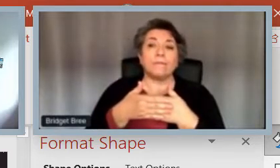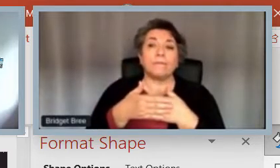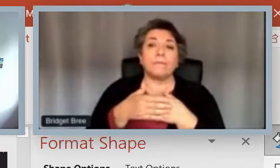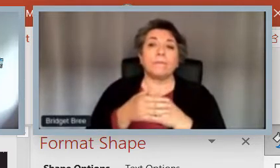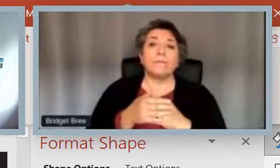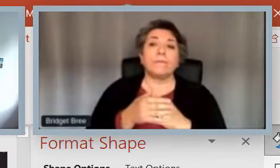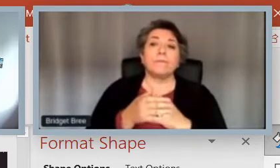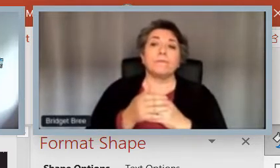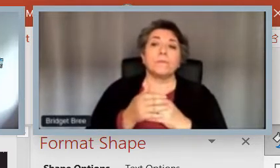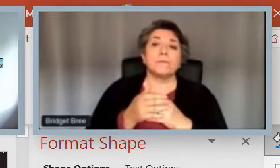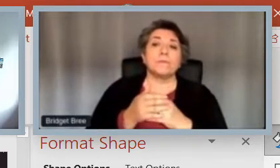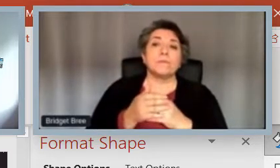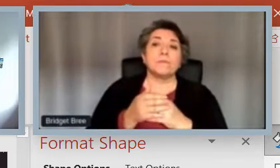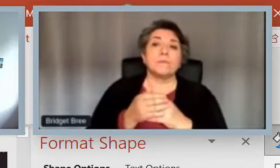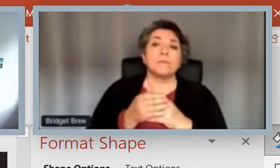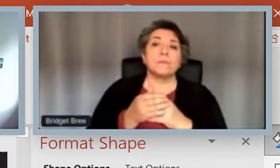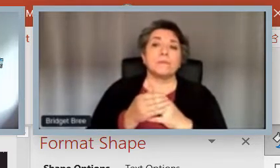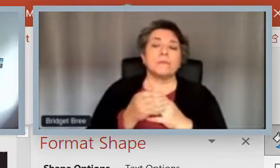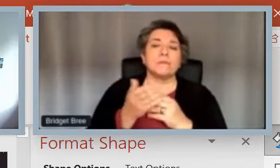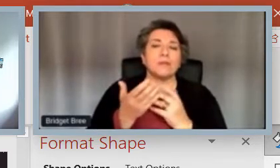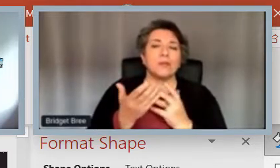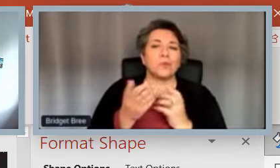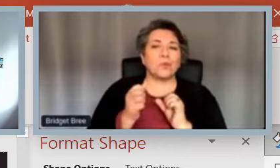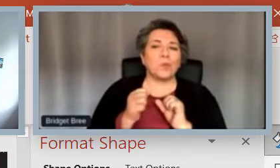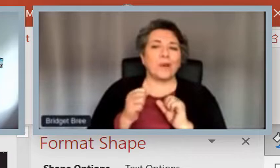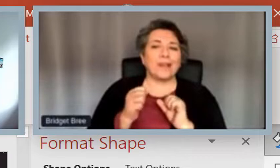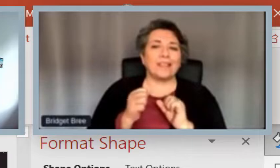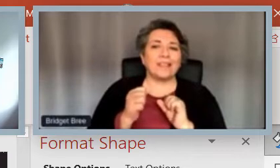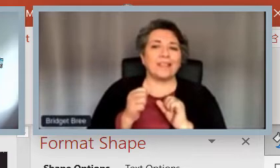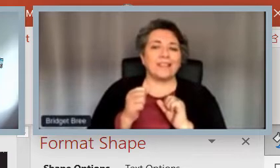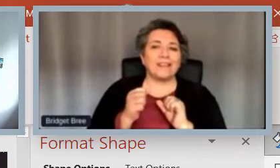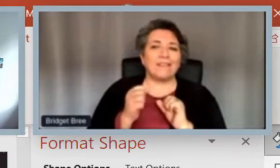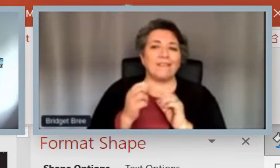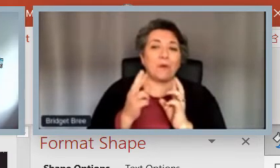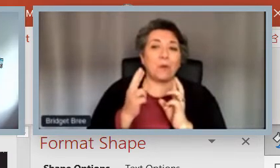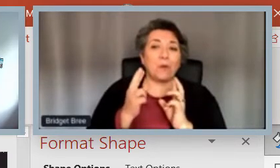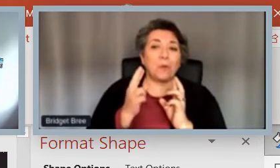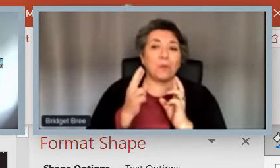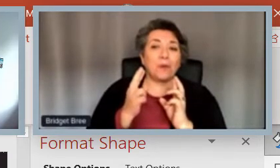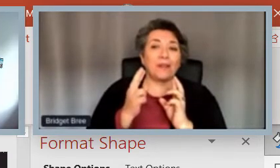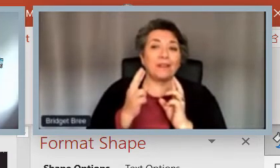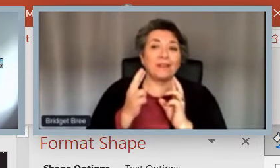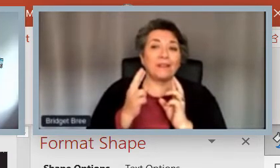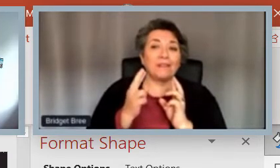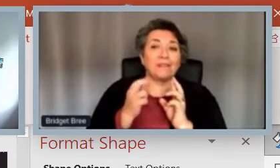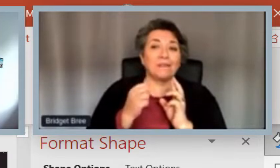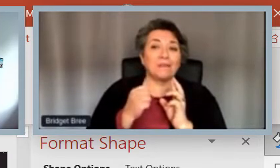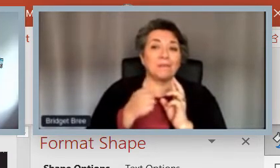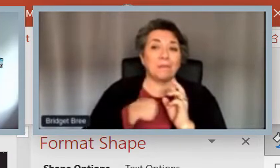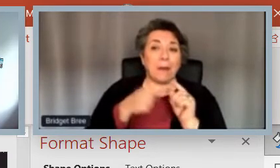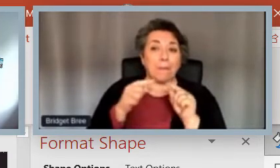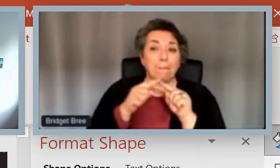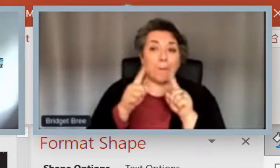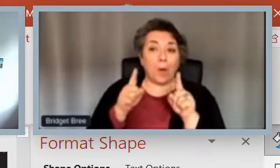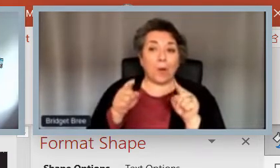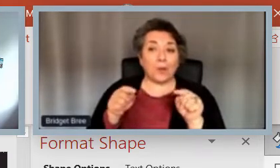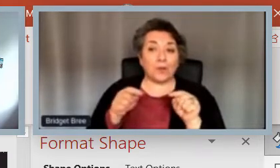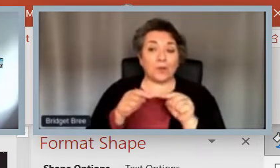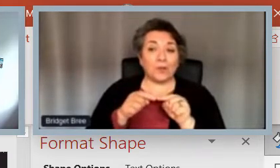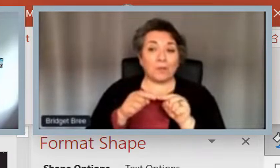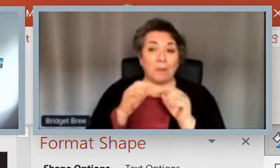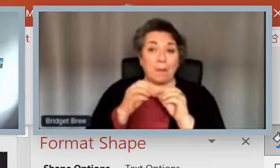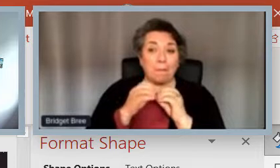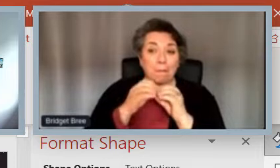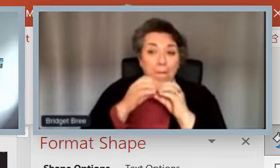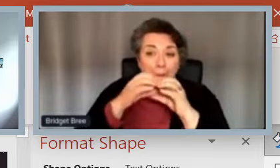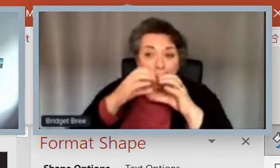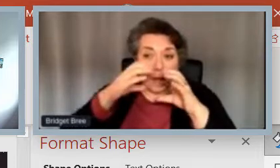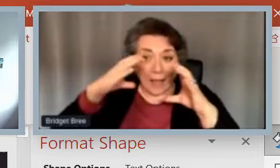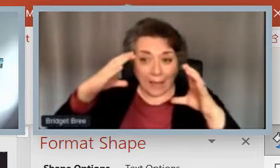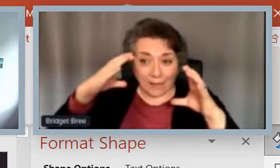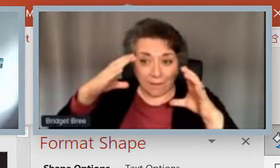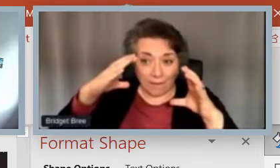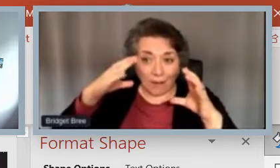I'm just waiting for my screen magnifier to load.